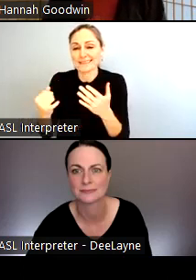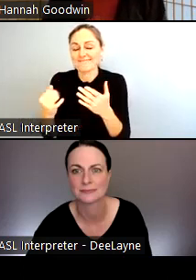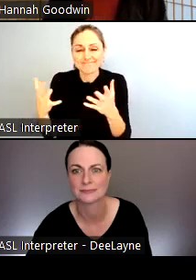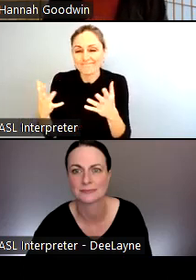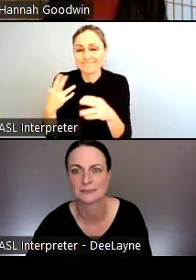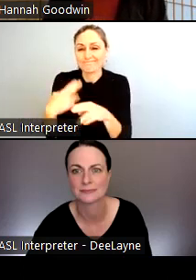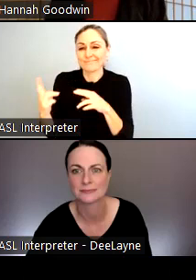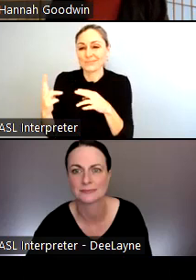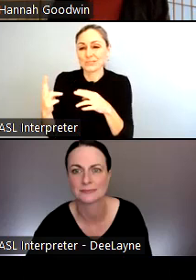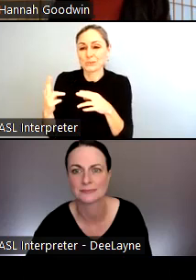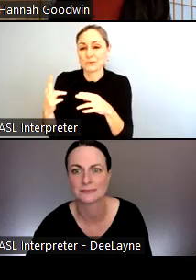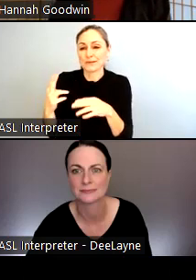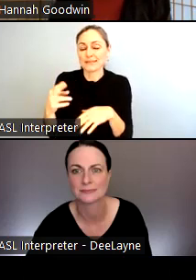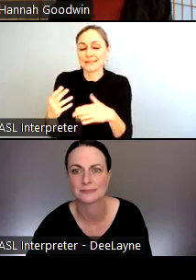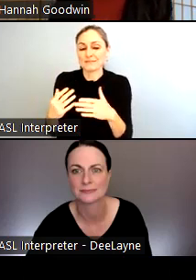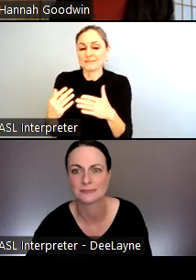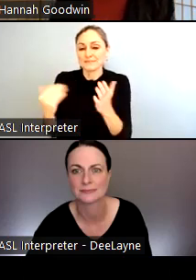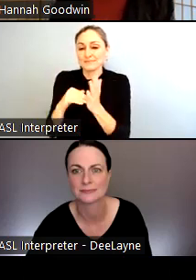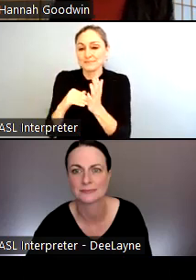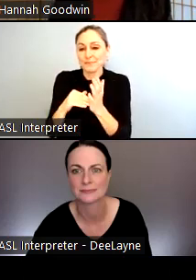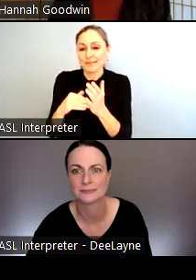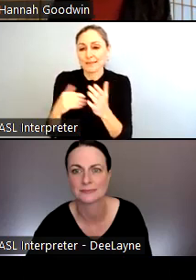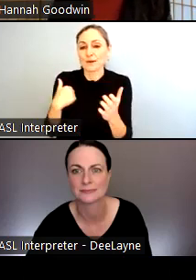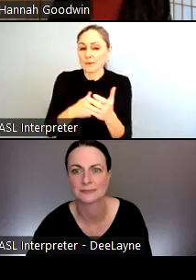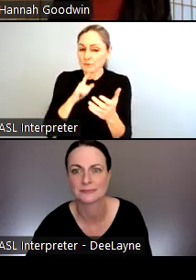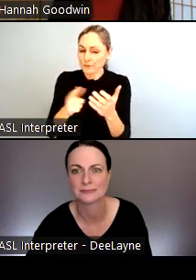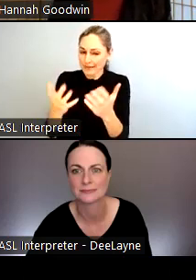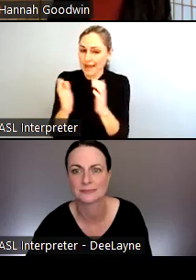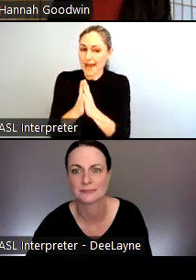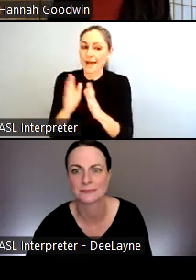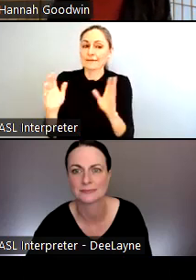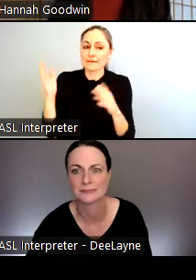And again, we really ask the presenters come into this